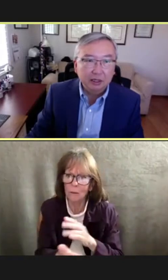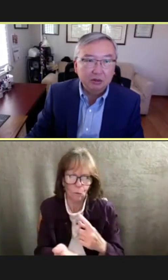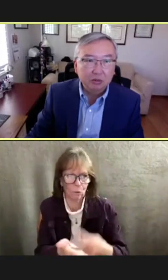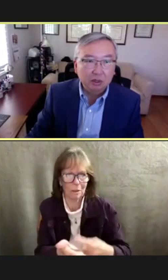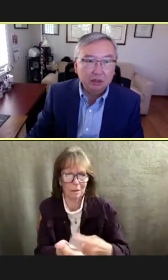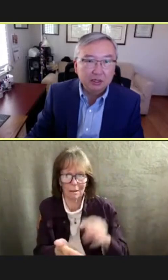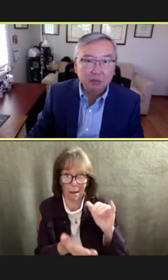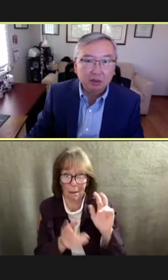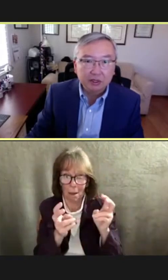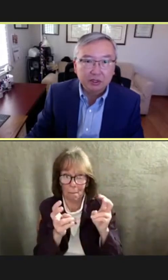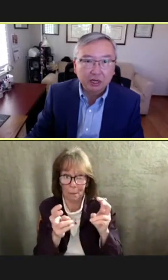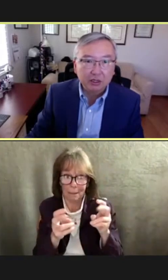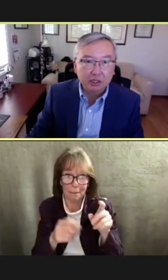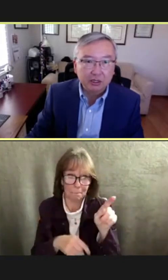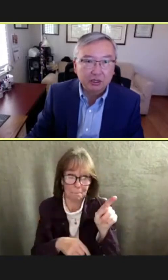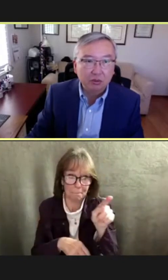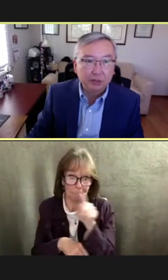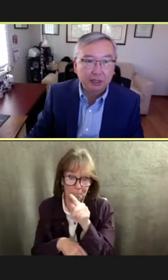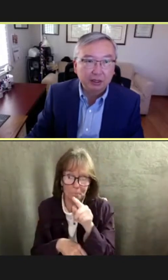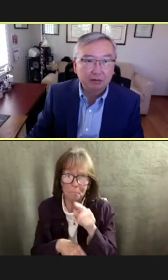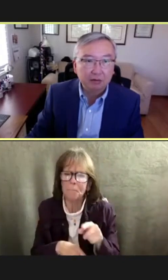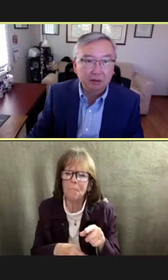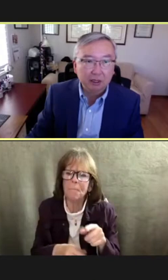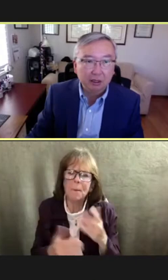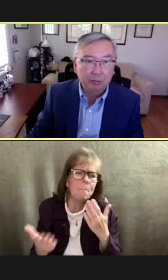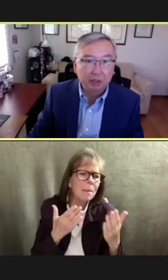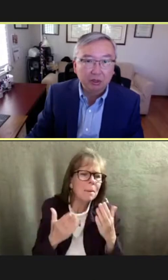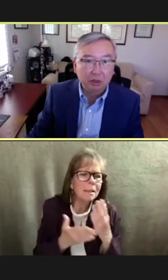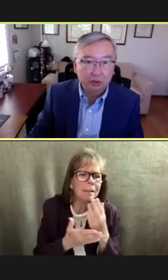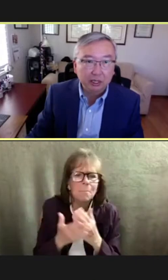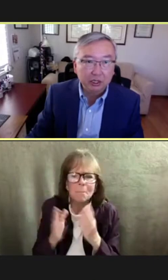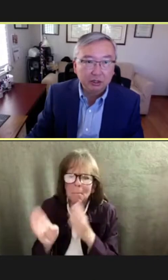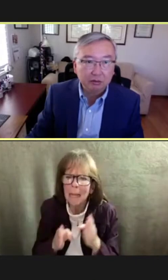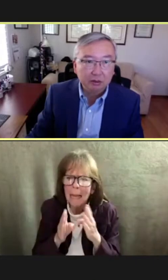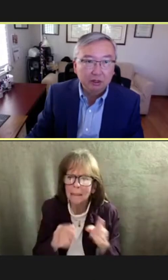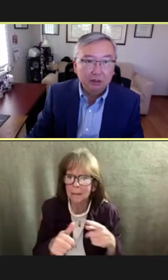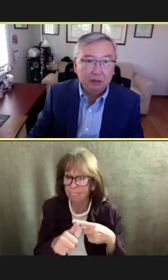And some of the strategies could be about communication.